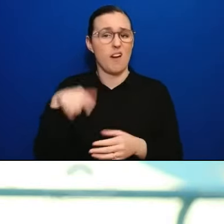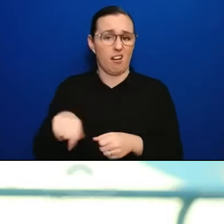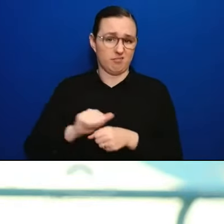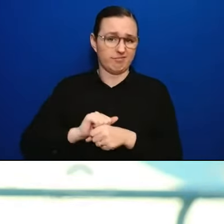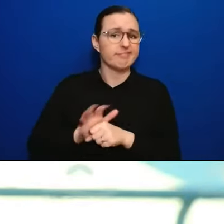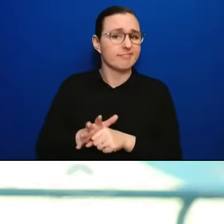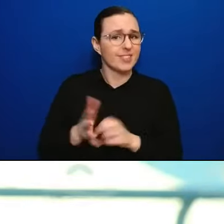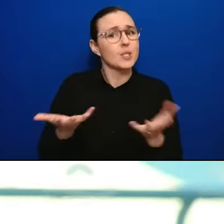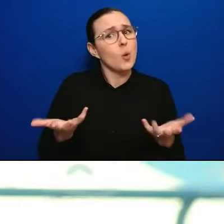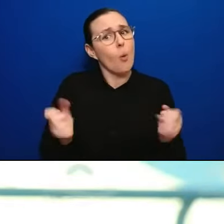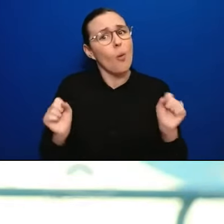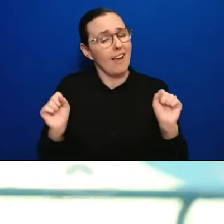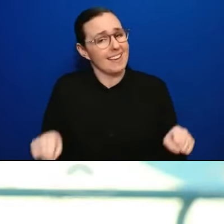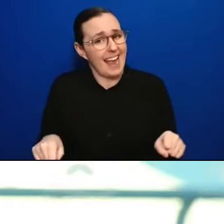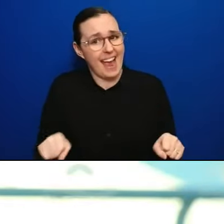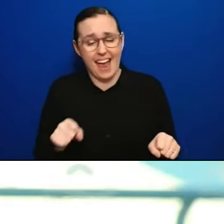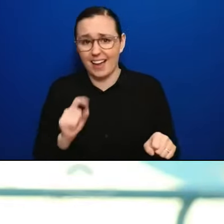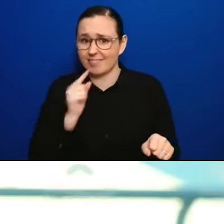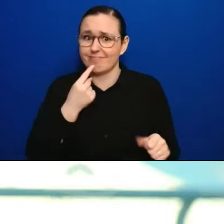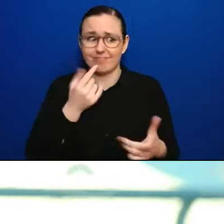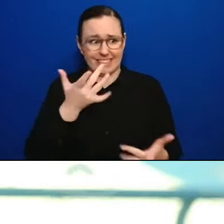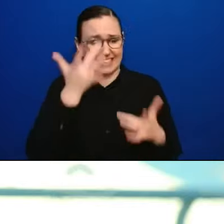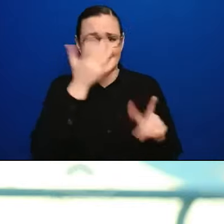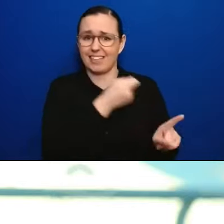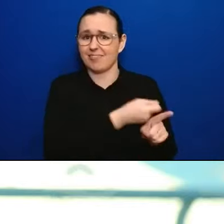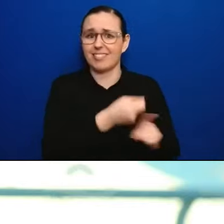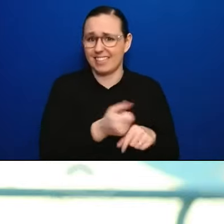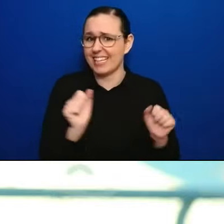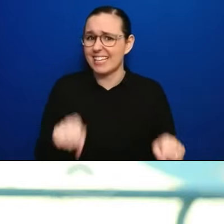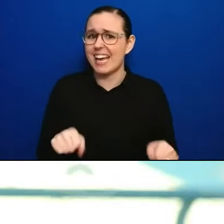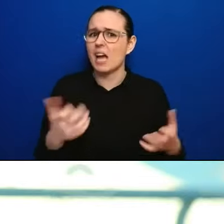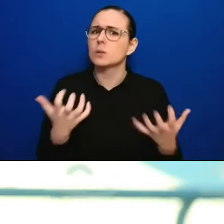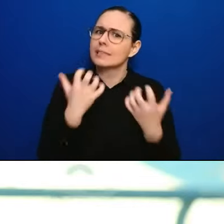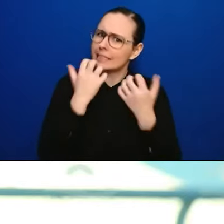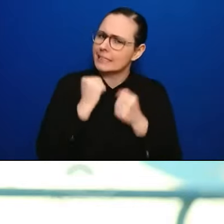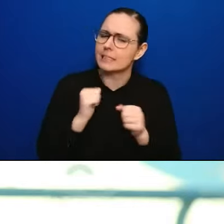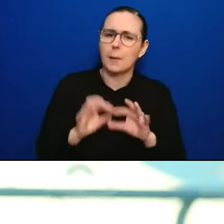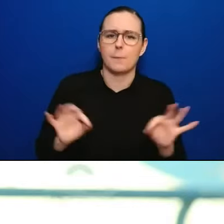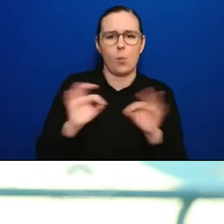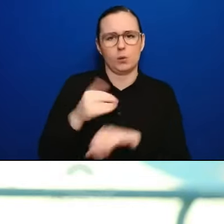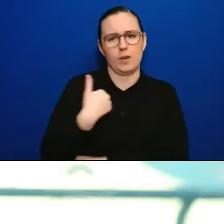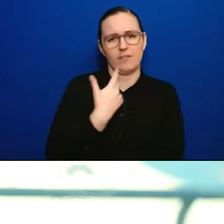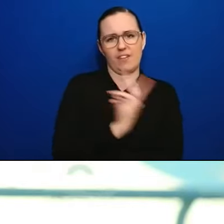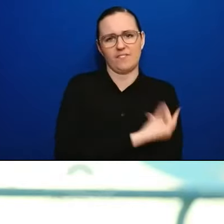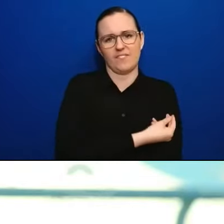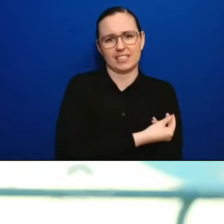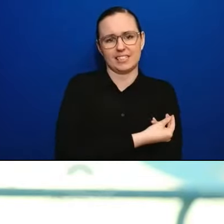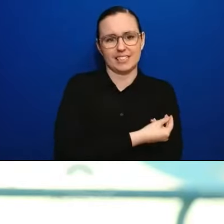over the course of our pandemic. And we know that it can cause severe illness in young ones.